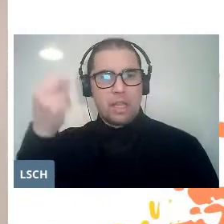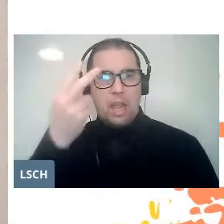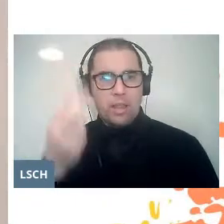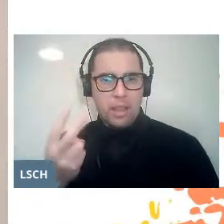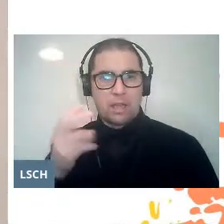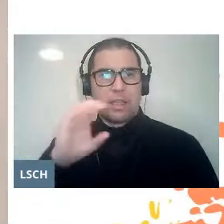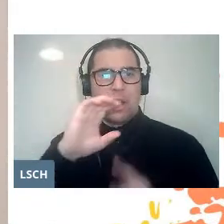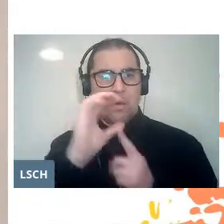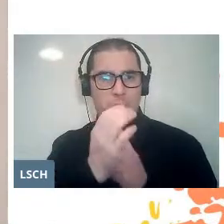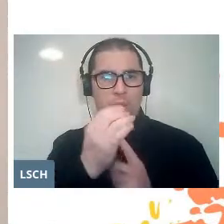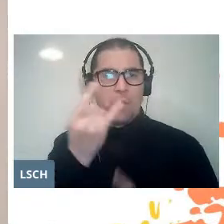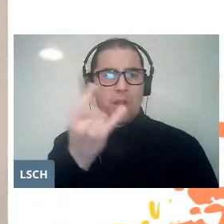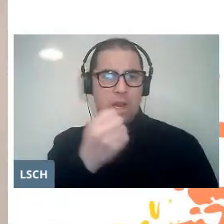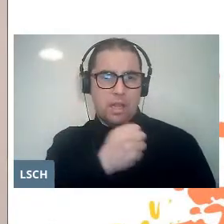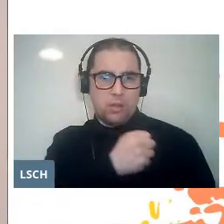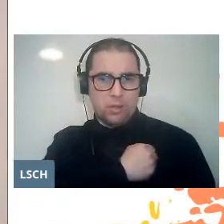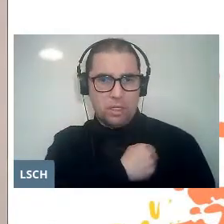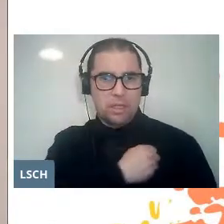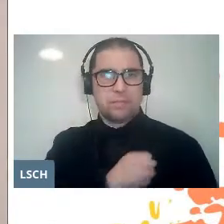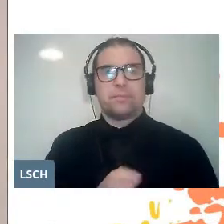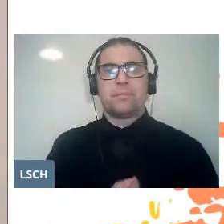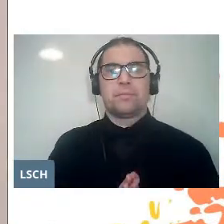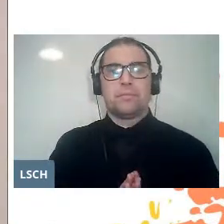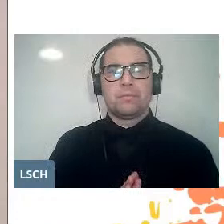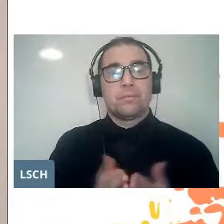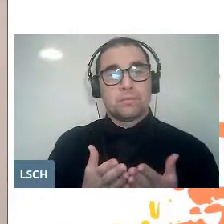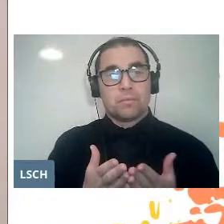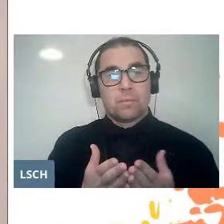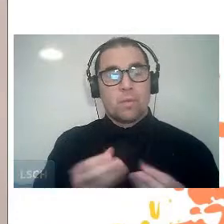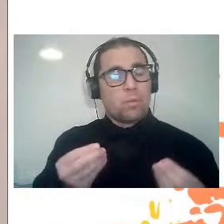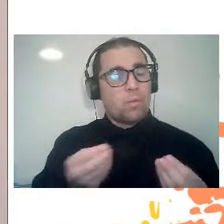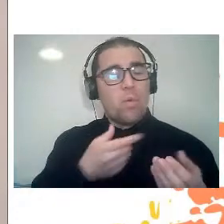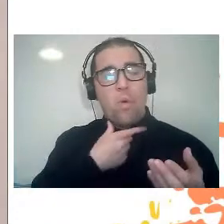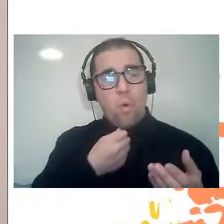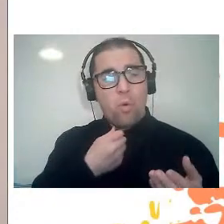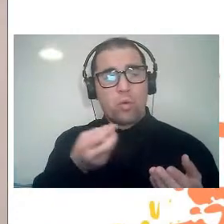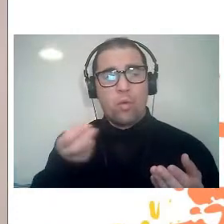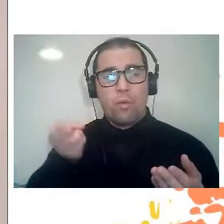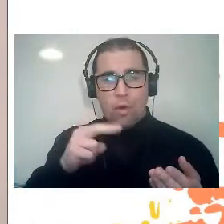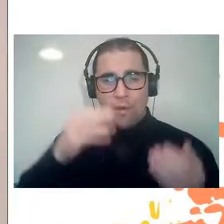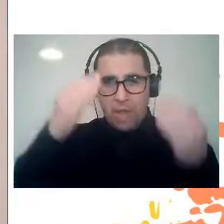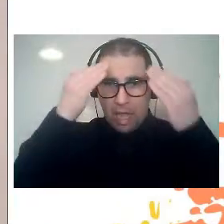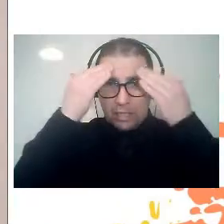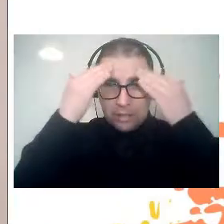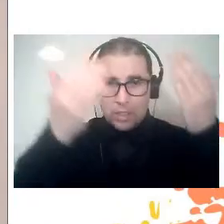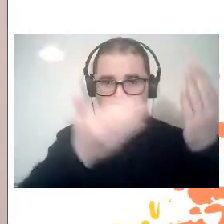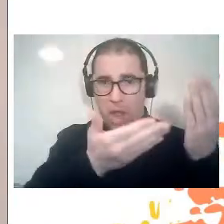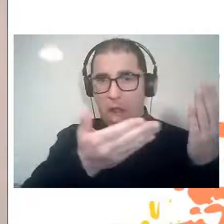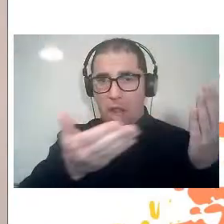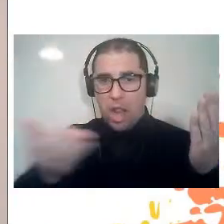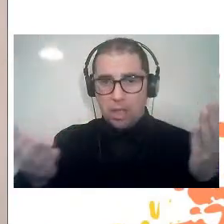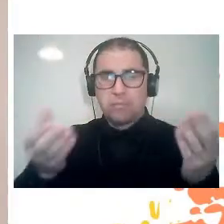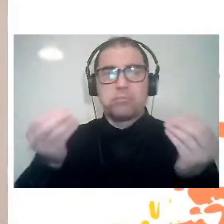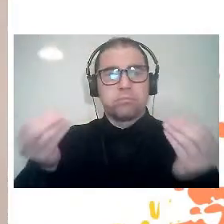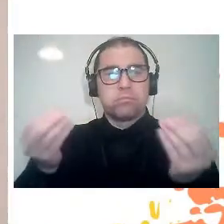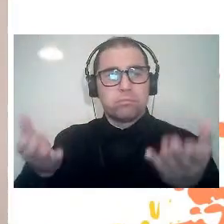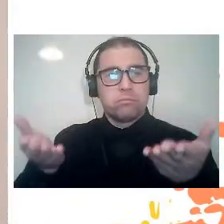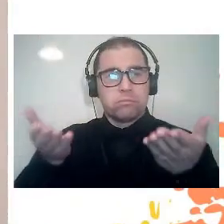at the Catholic university. It is a pleasure to greet you again and welcome you to this new meeting